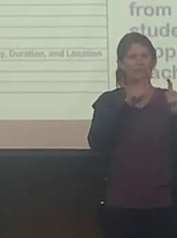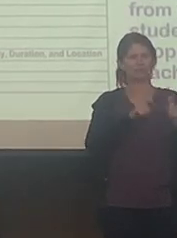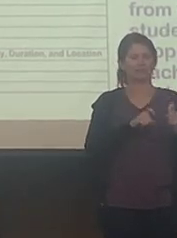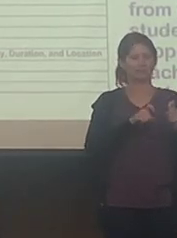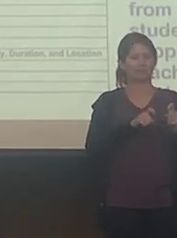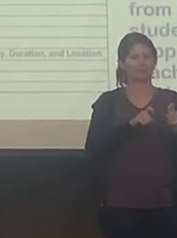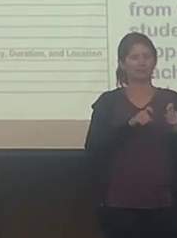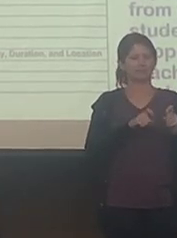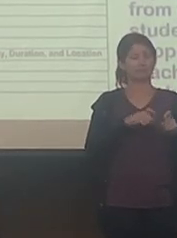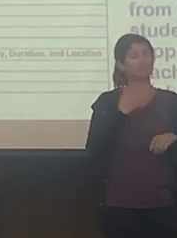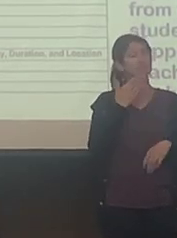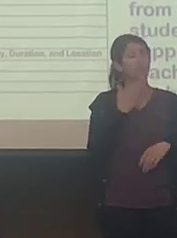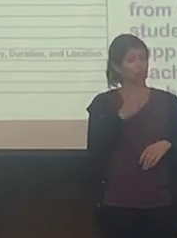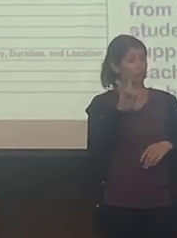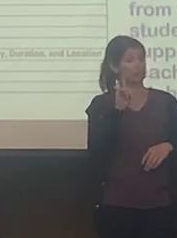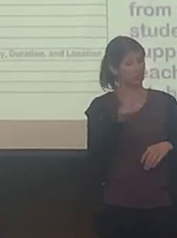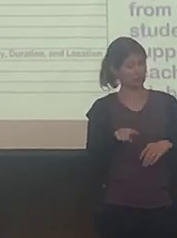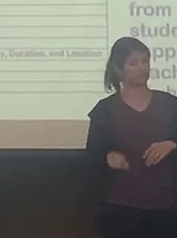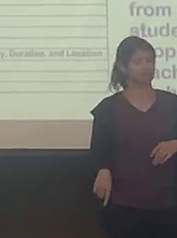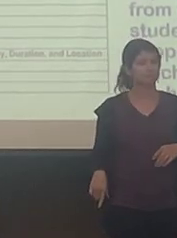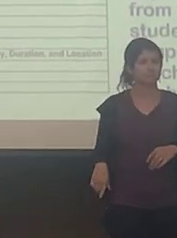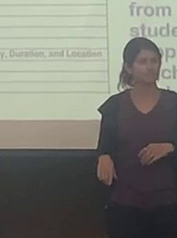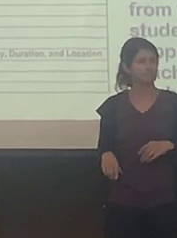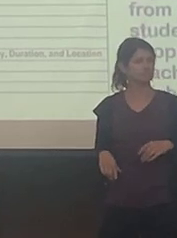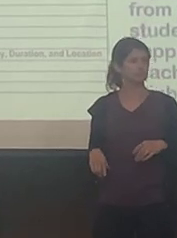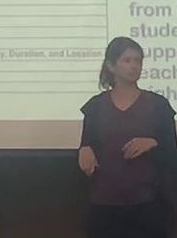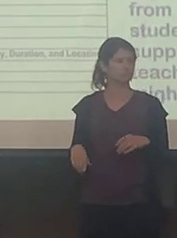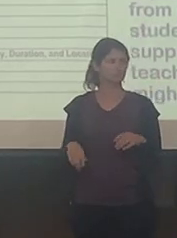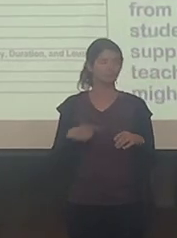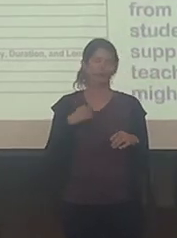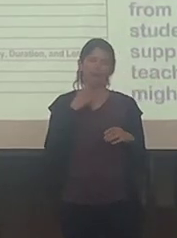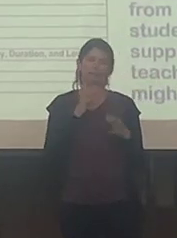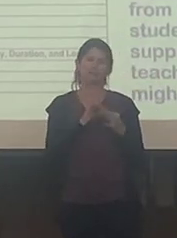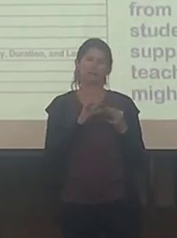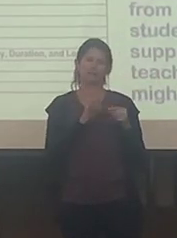that's a really good question i would say i don't know i'm going to say it depends on the child like